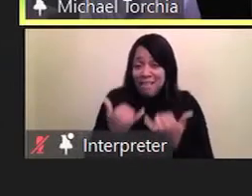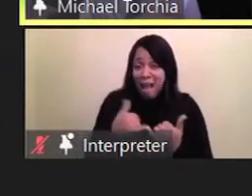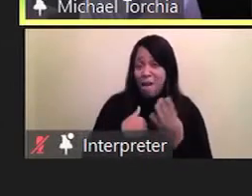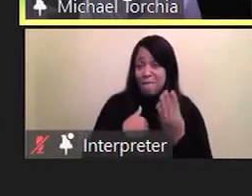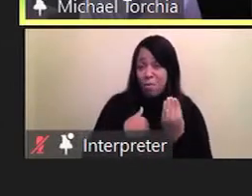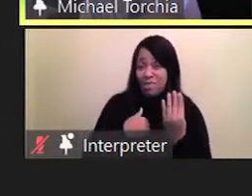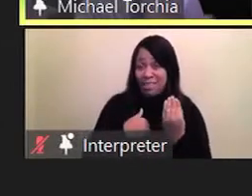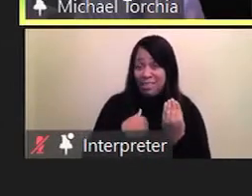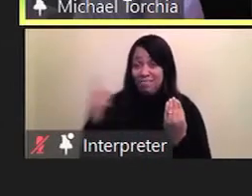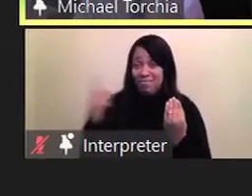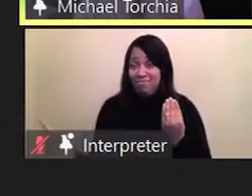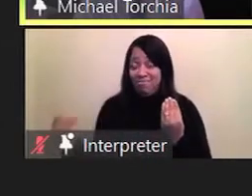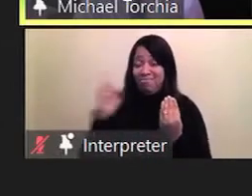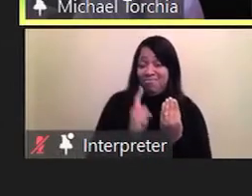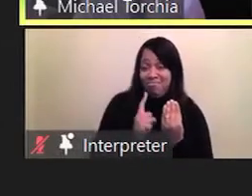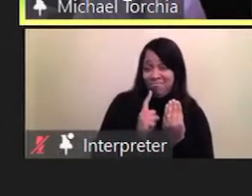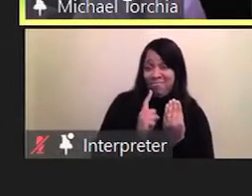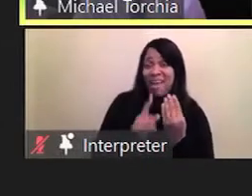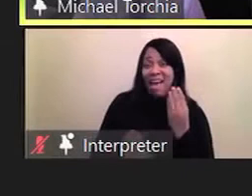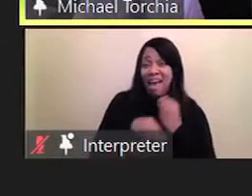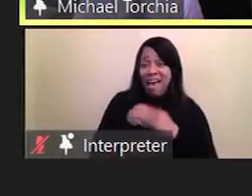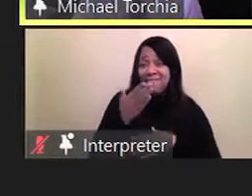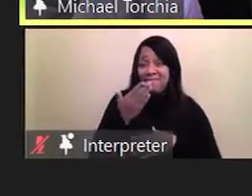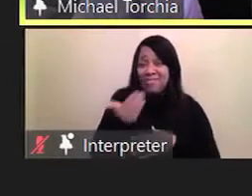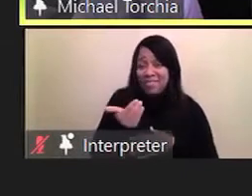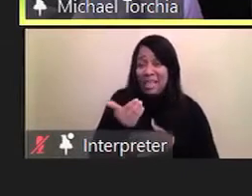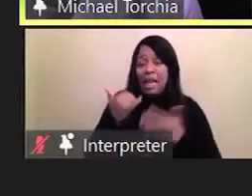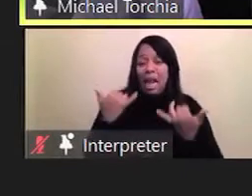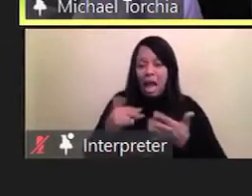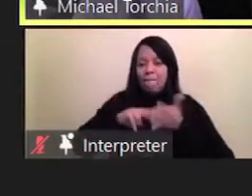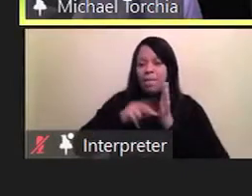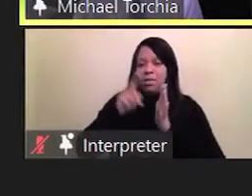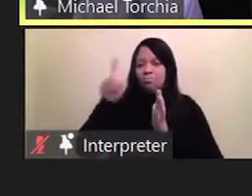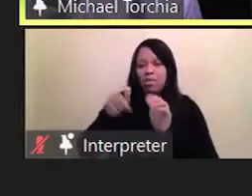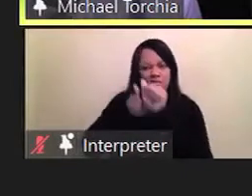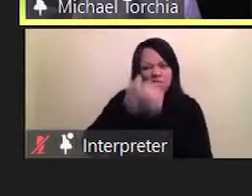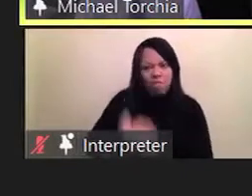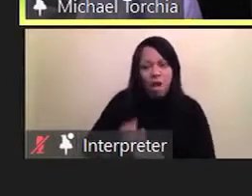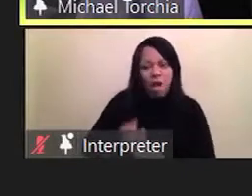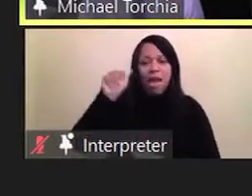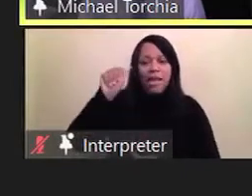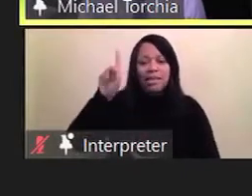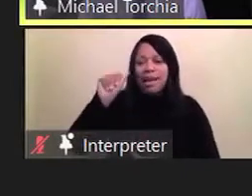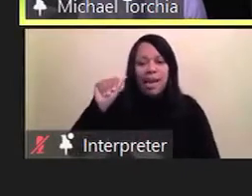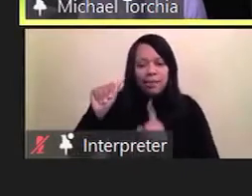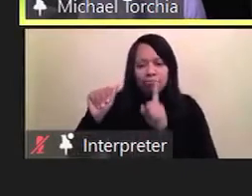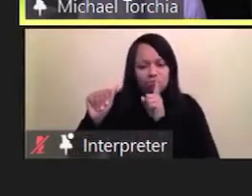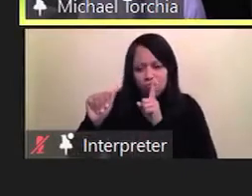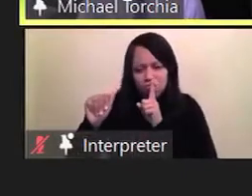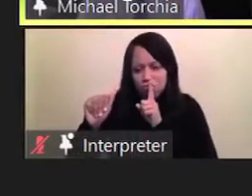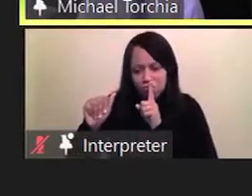you are not automatically now subject to the ADA. It's not a hair-trigger requirement like that.